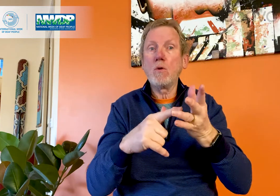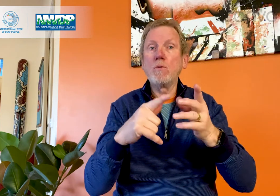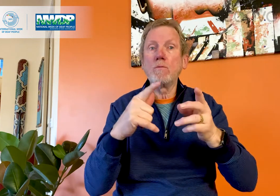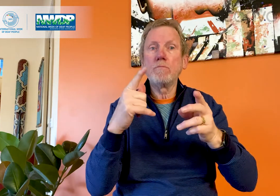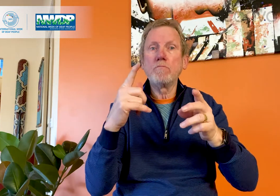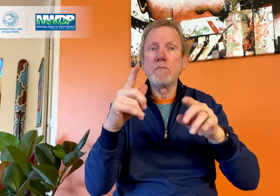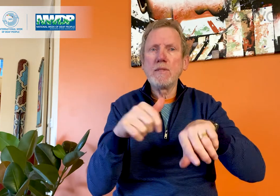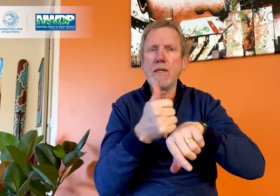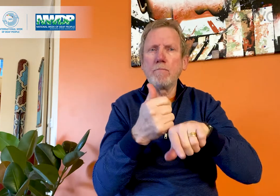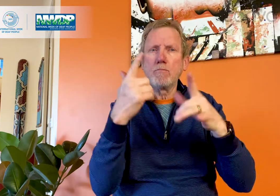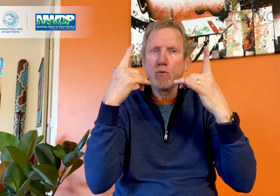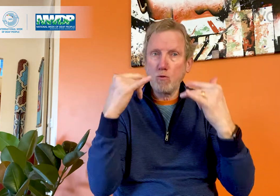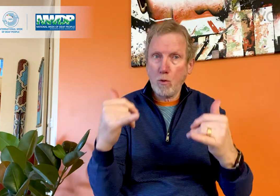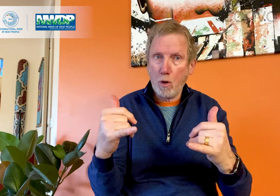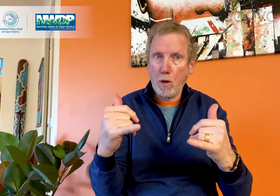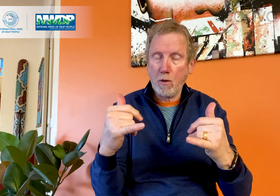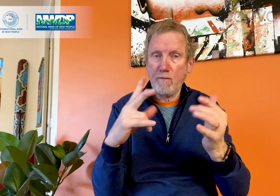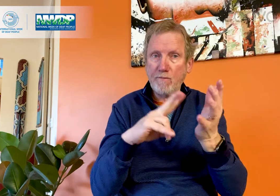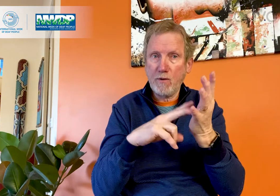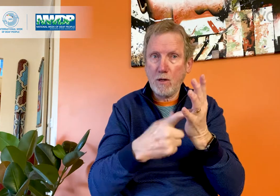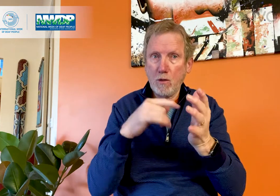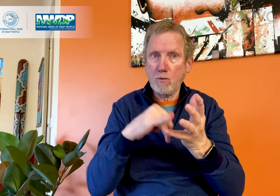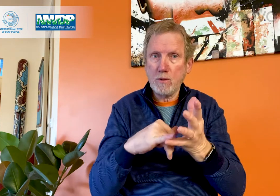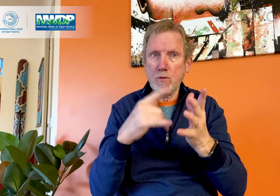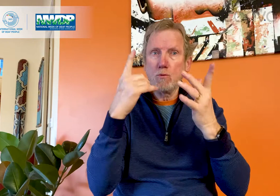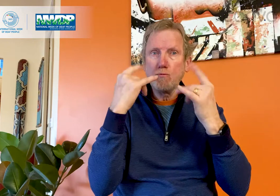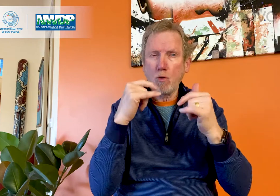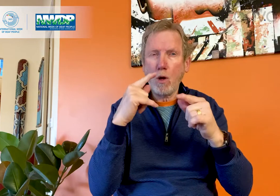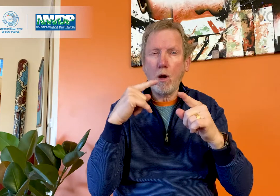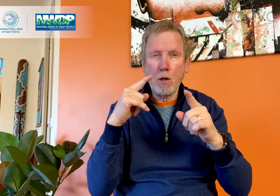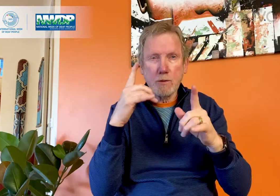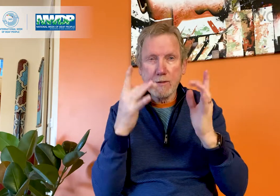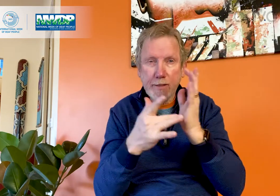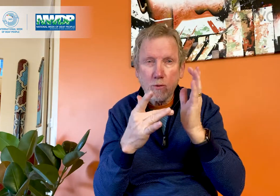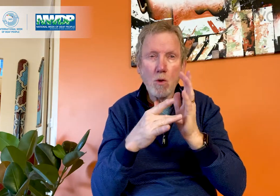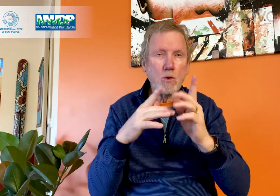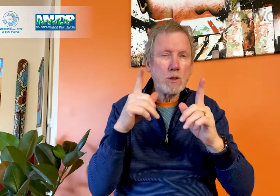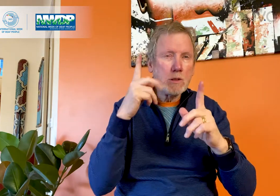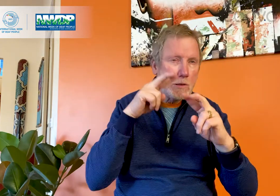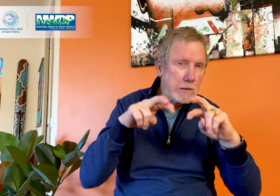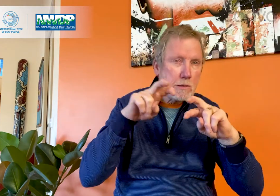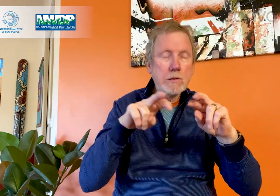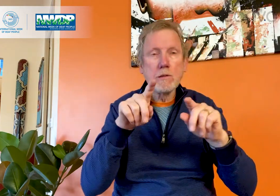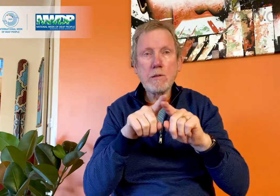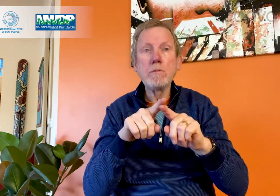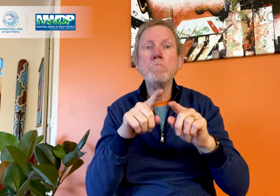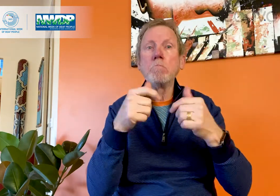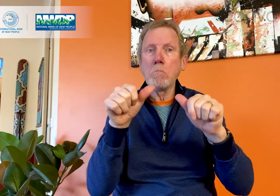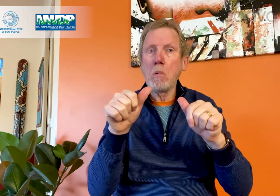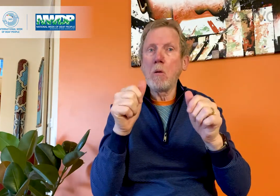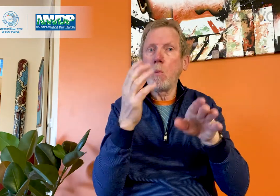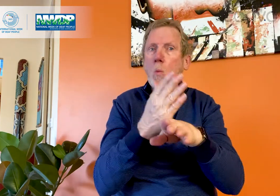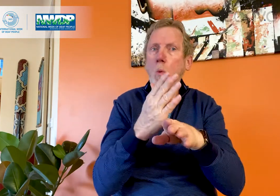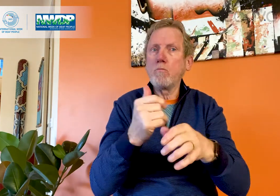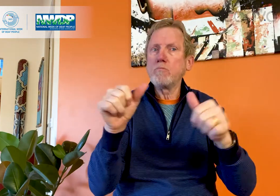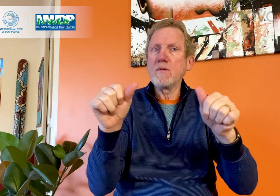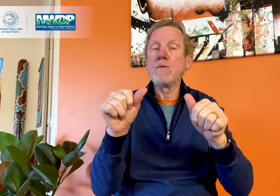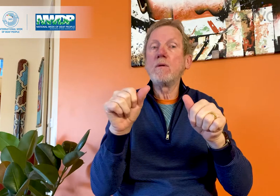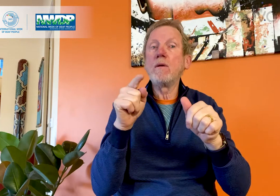So through a trial, he helped investigate how to use technology to successfully establish a Video Relay Service (VRS).